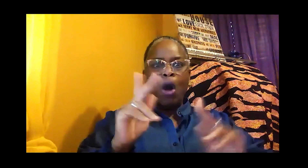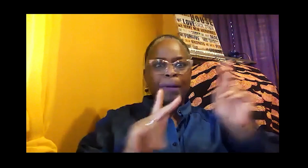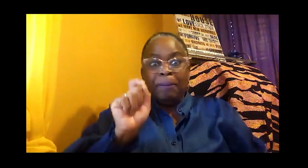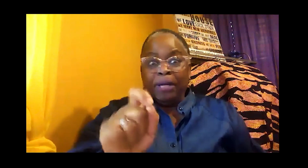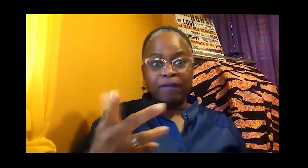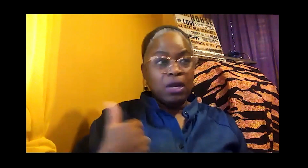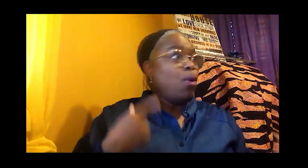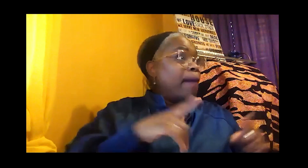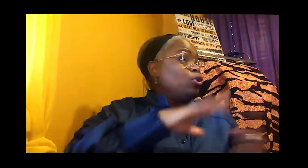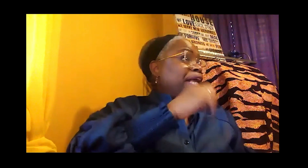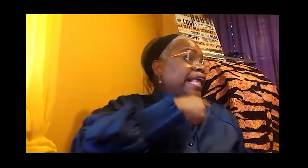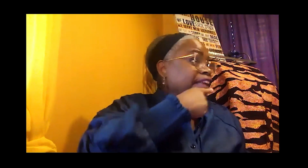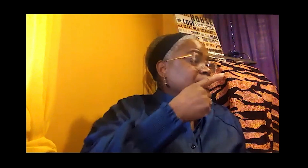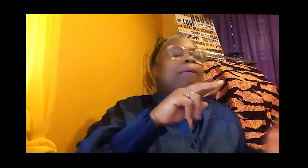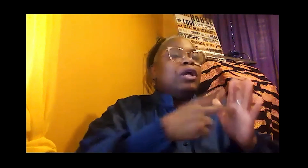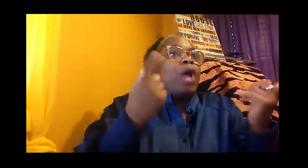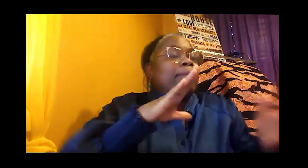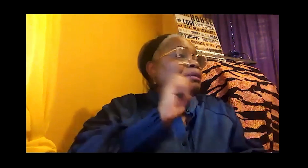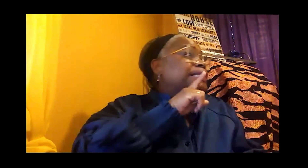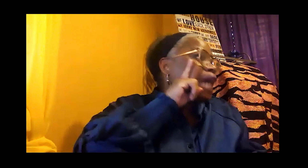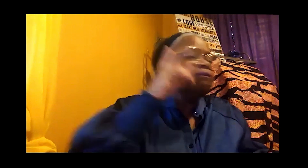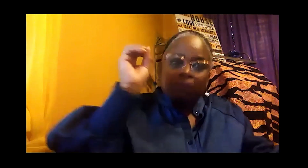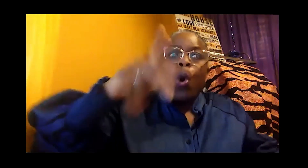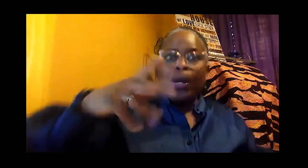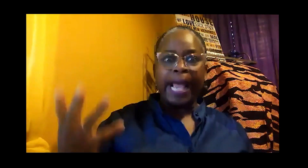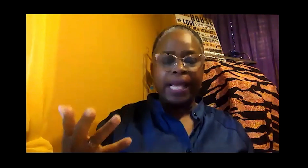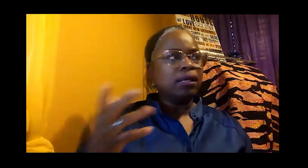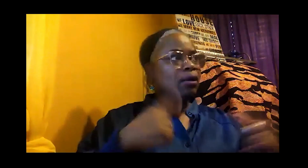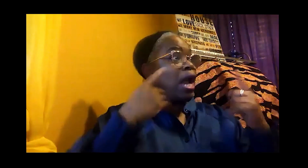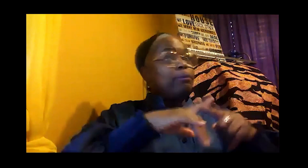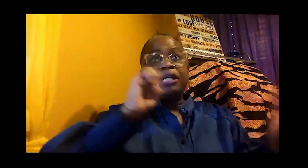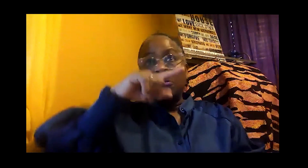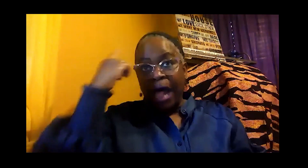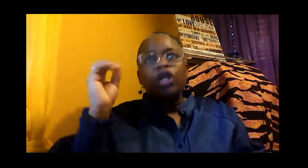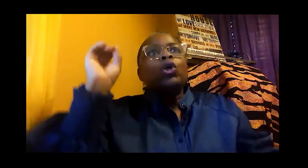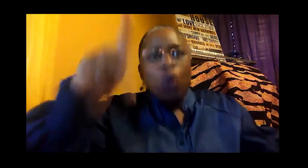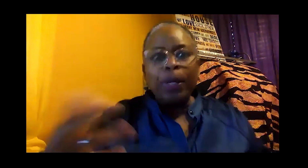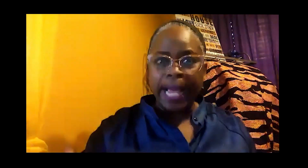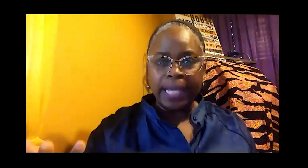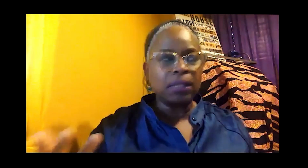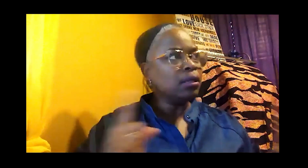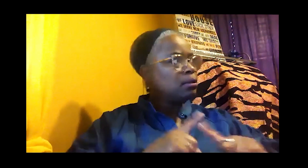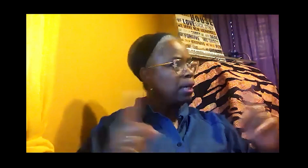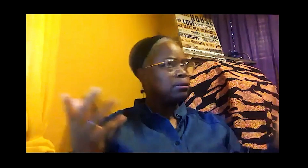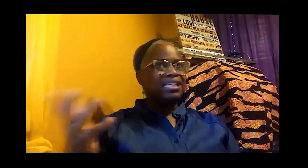worlds. We are all human beings. If one happens to be Deaf, or happens to be hearing, that's quite